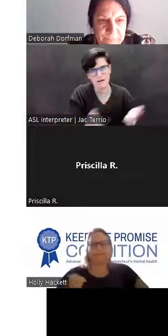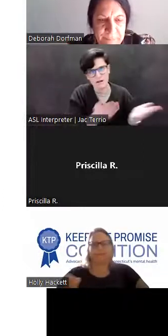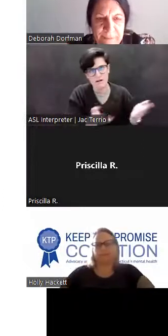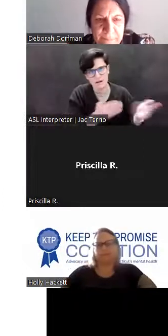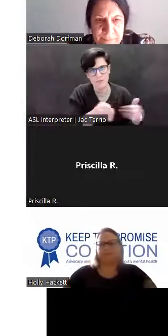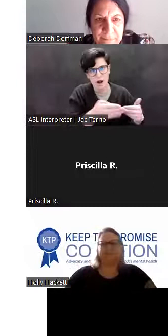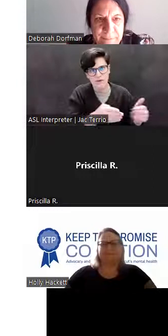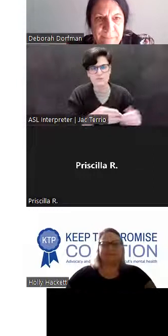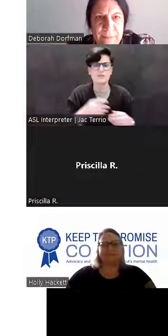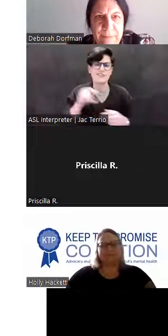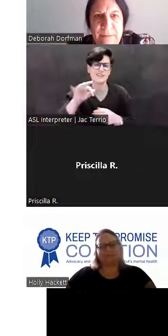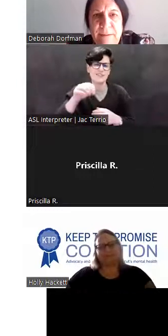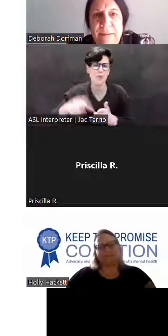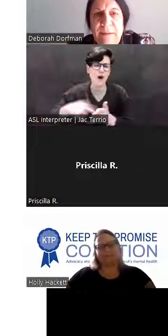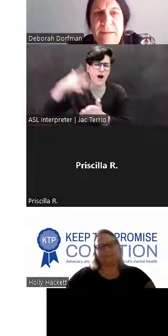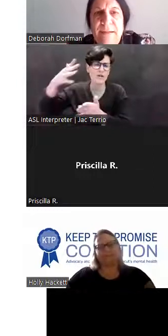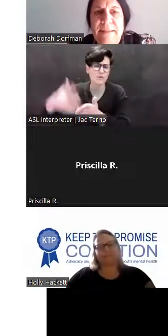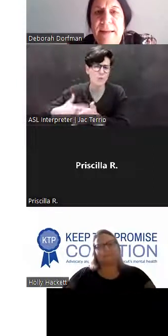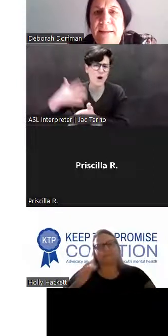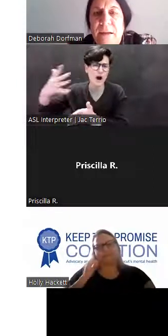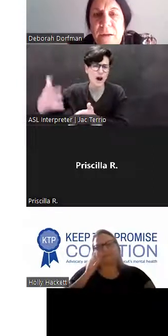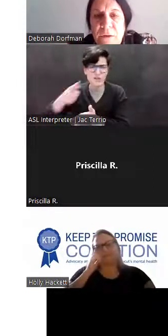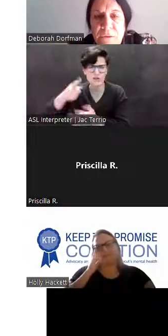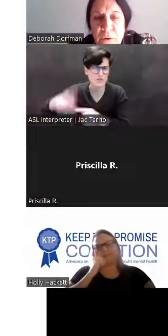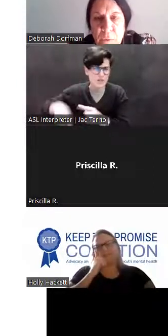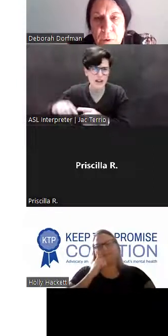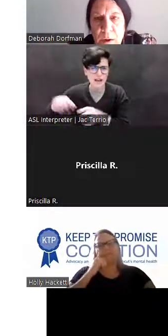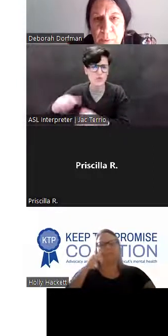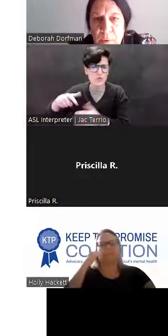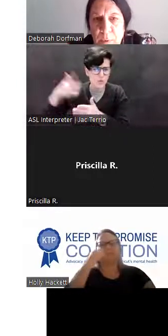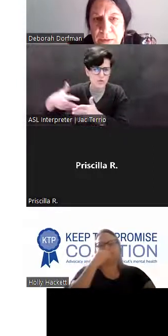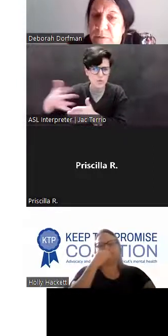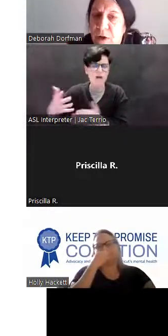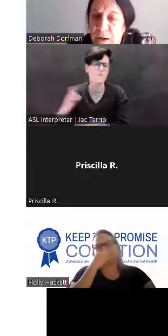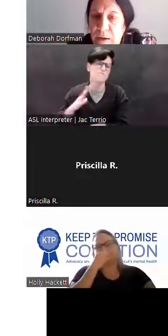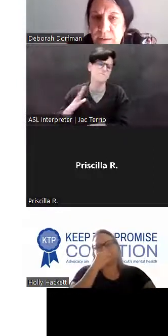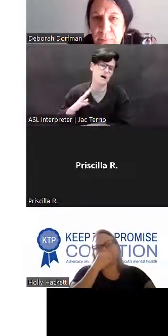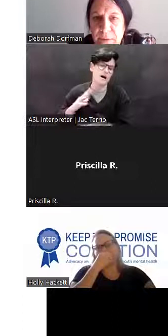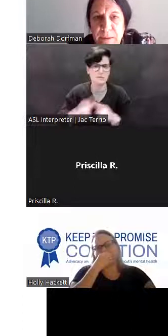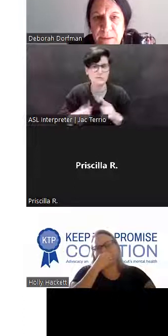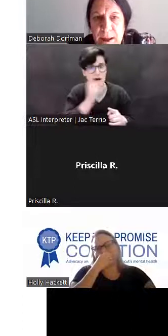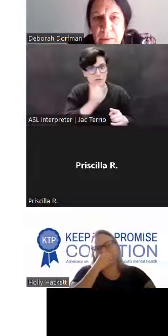next slide thanks Kathy. 15:17:28 So. I wanna talk a little bit now.